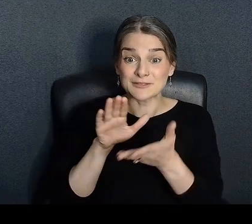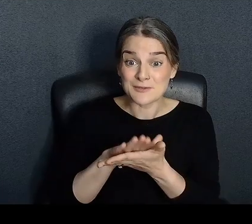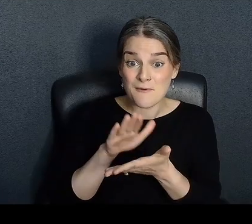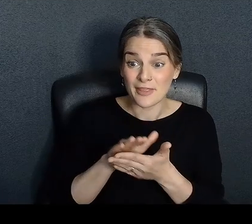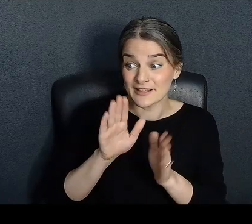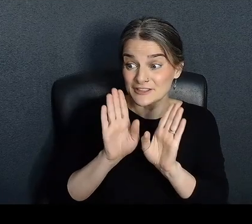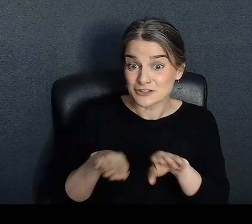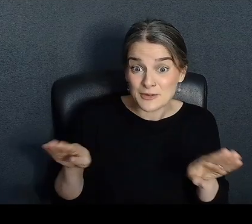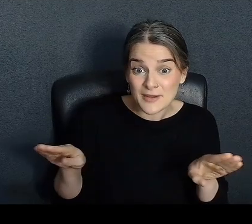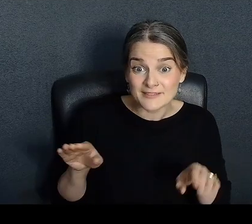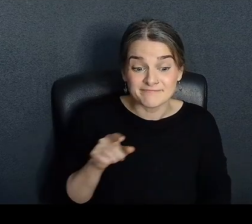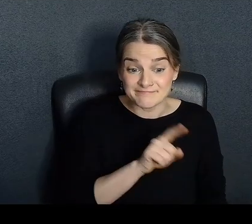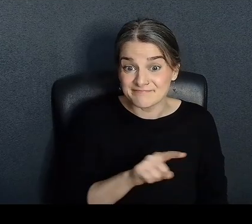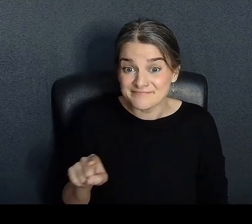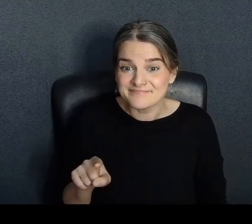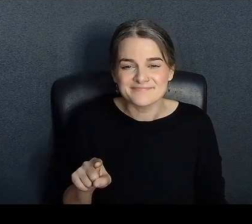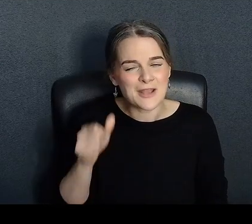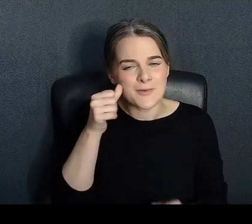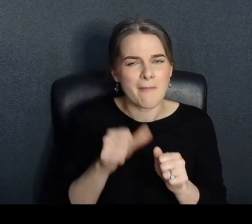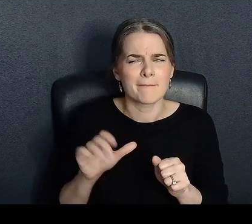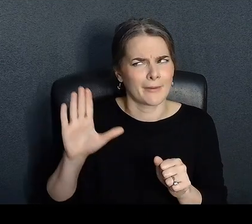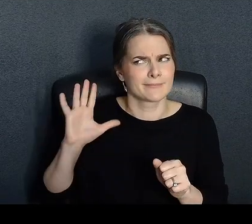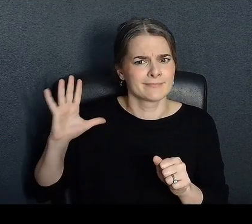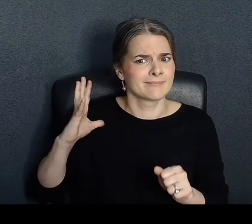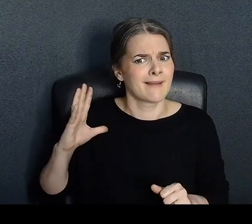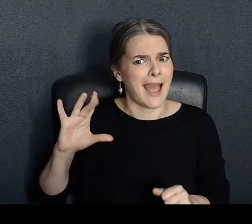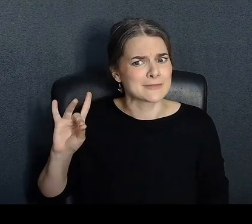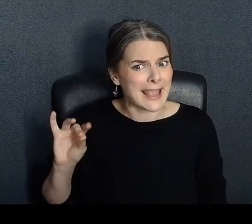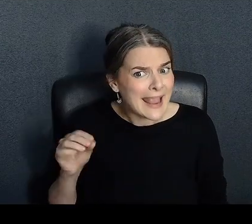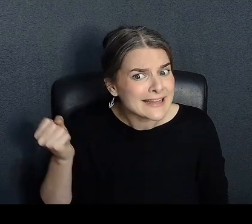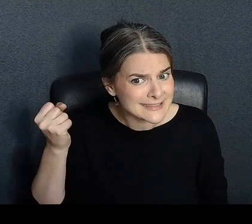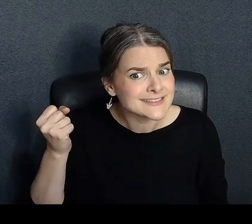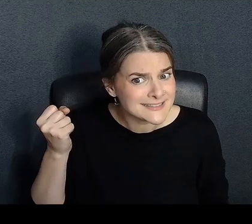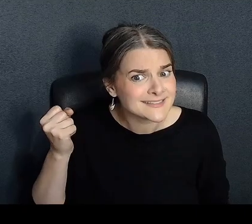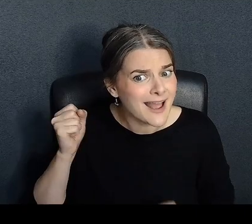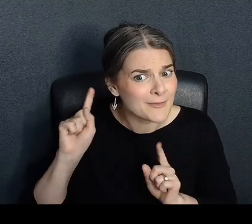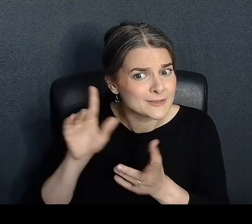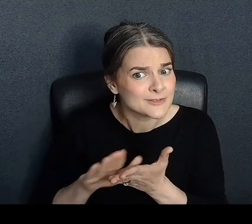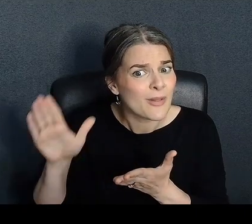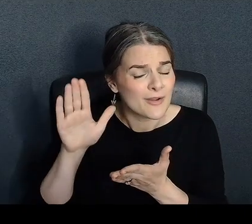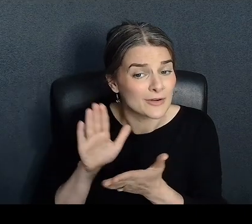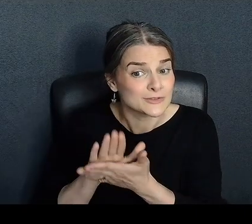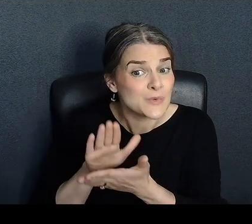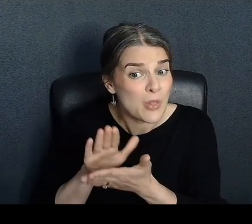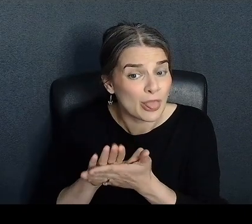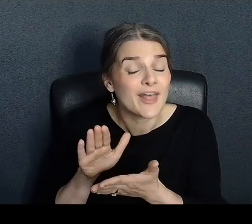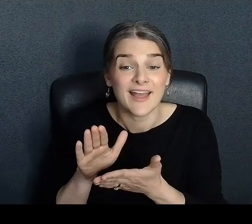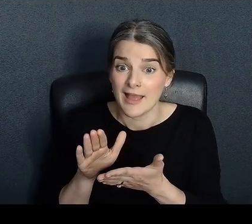even though I went in the '80s, we had hearing tests in grade school or elementary school.